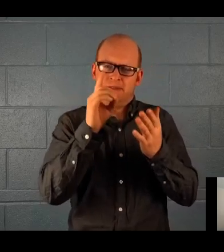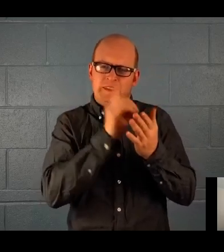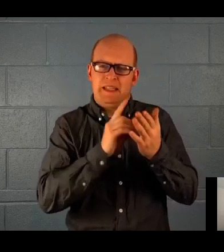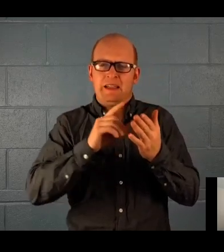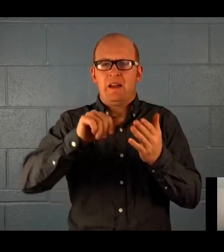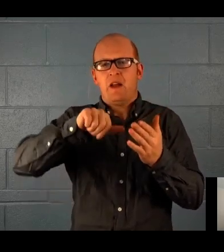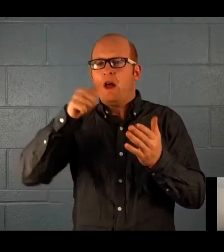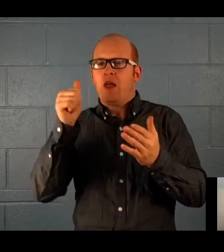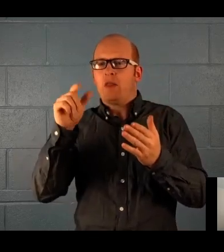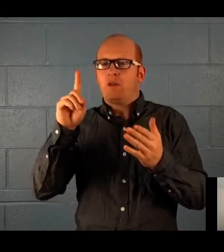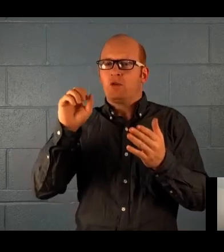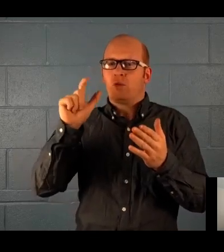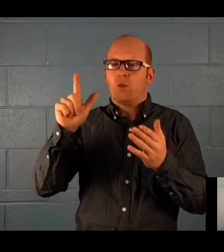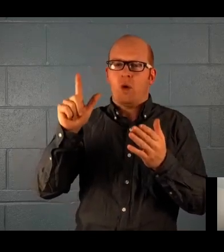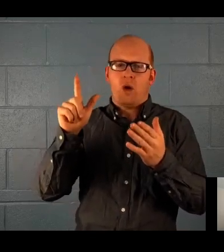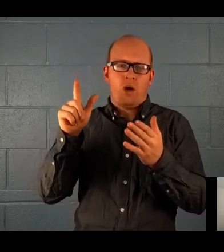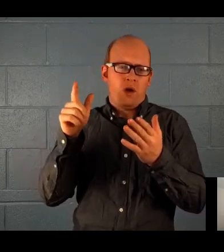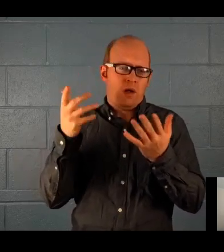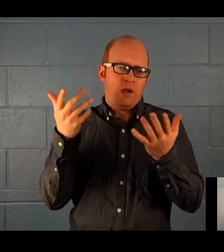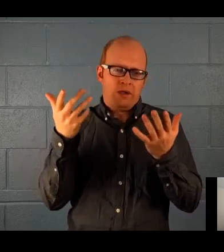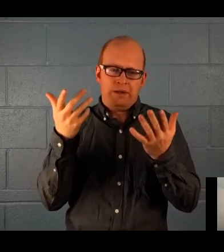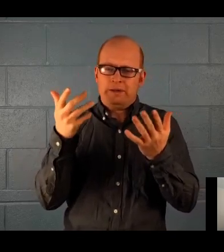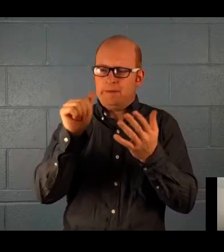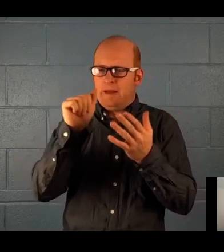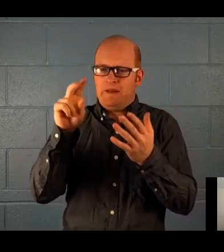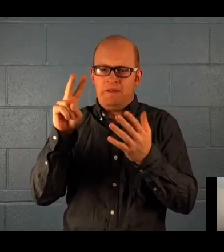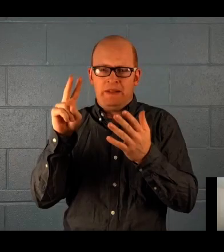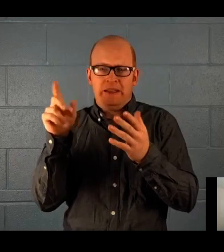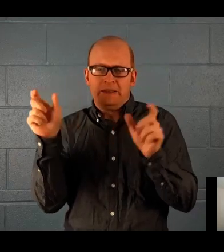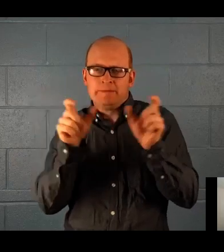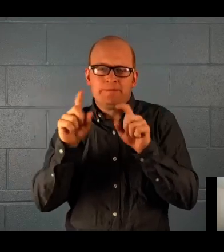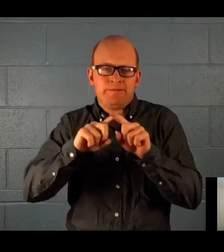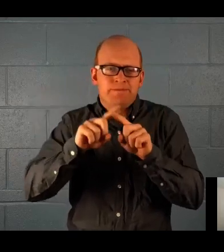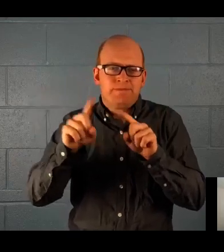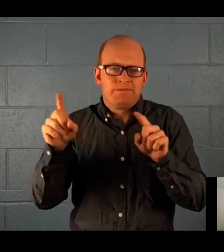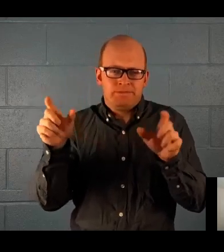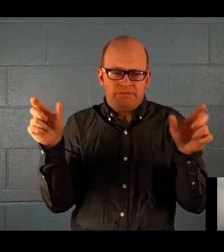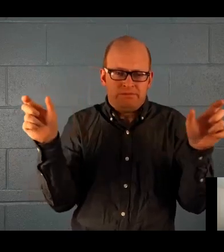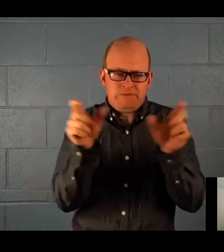multiple other dual AAV vector platforms, that differed in their molecular design.